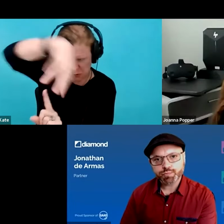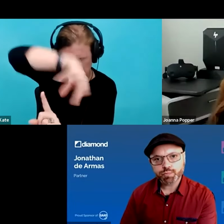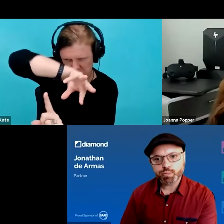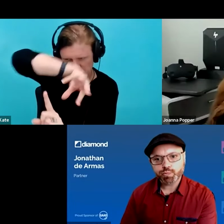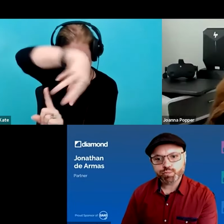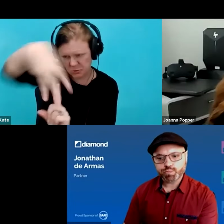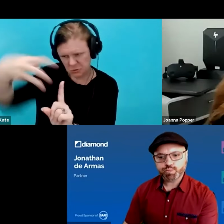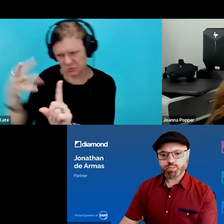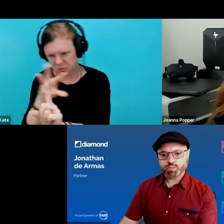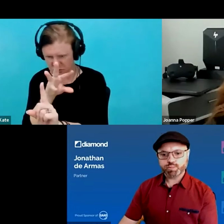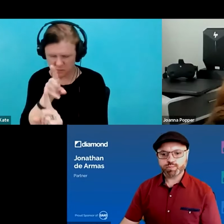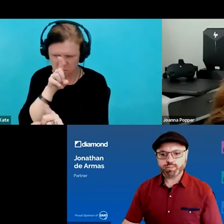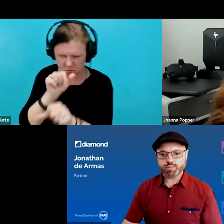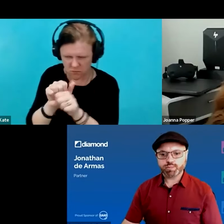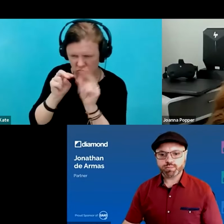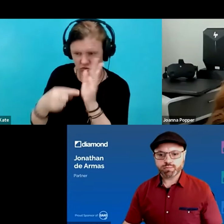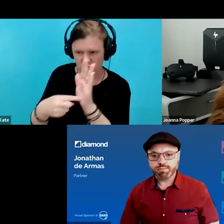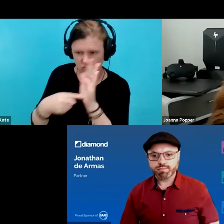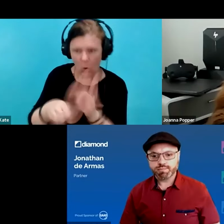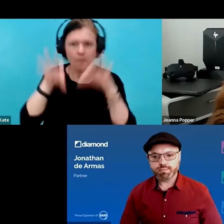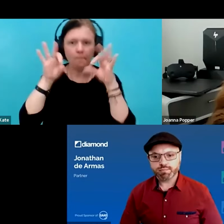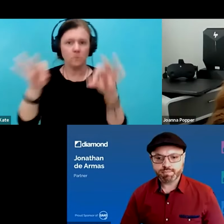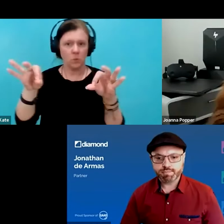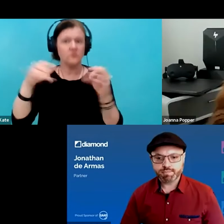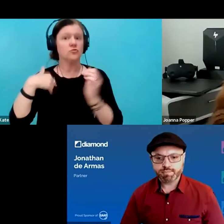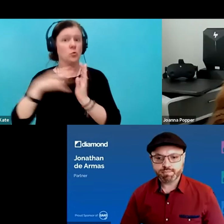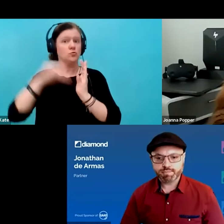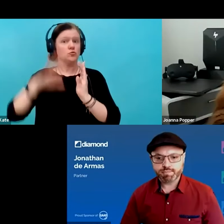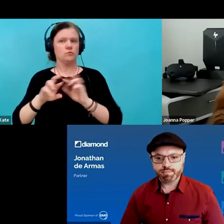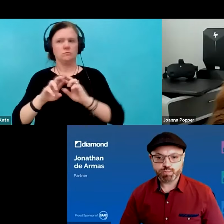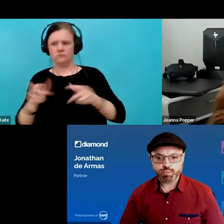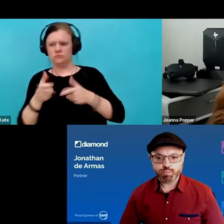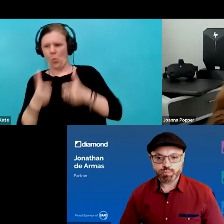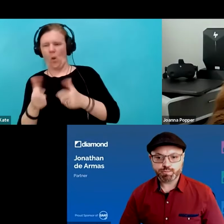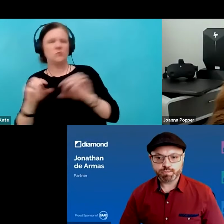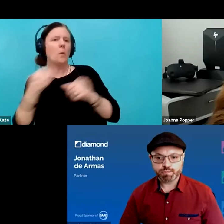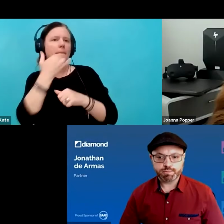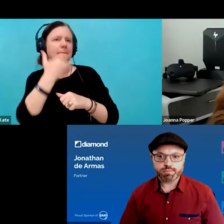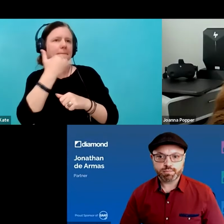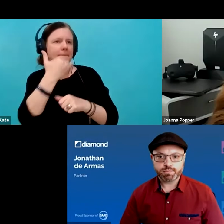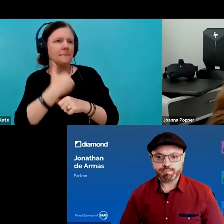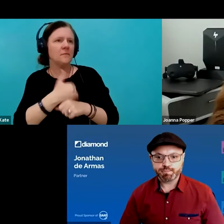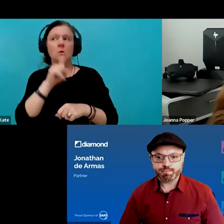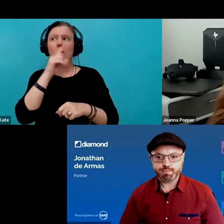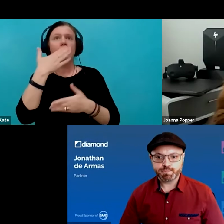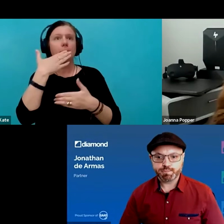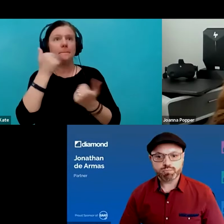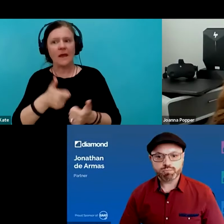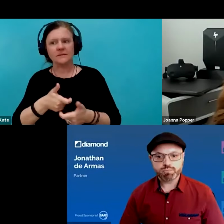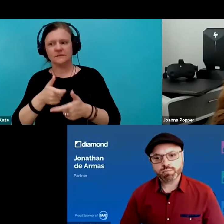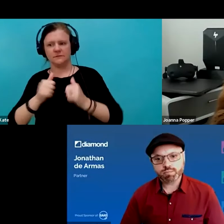Christina Heller: You know that you're trying to educate the students on. So again, getting the best performance possible from the best actor possible or